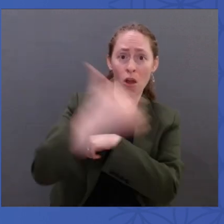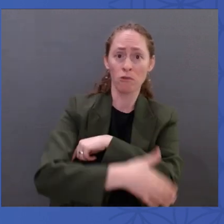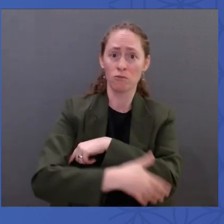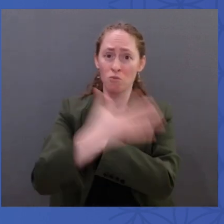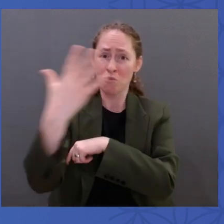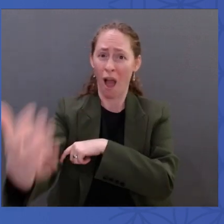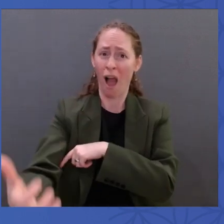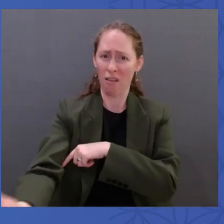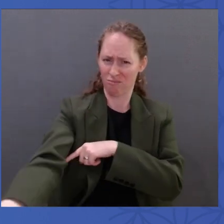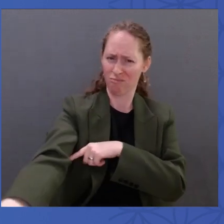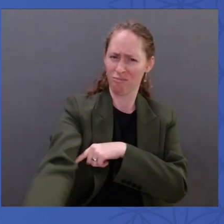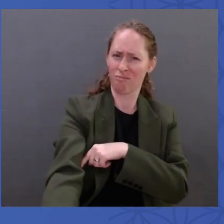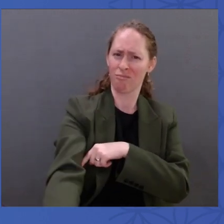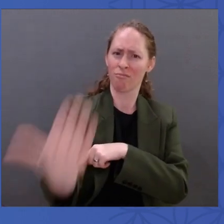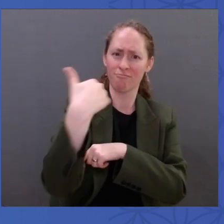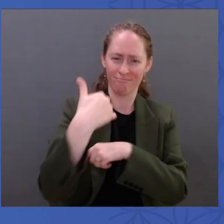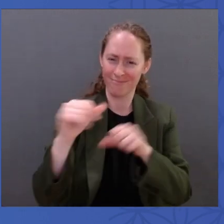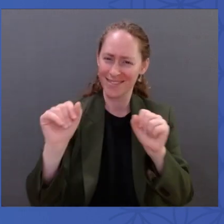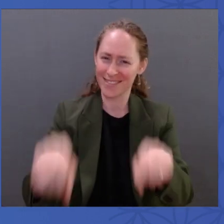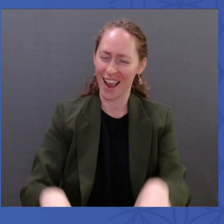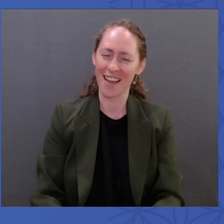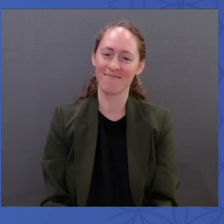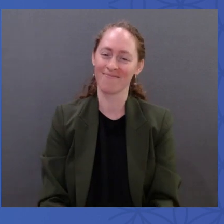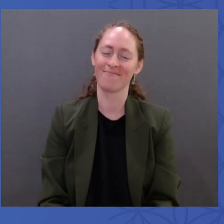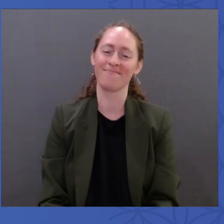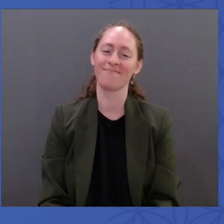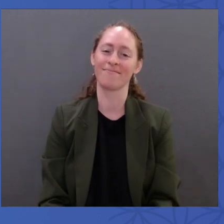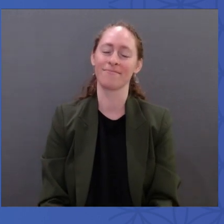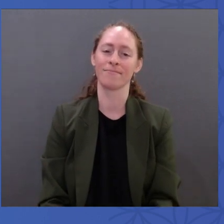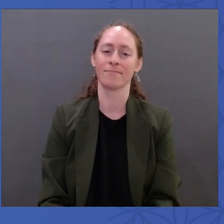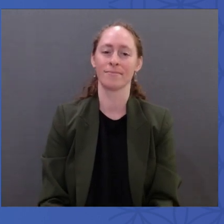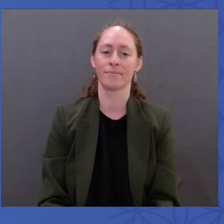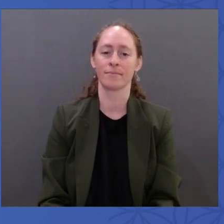we welcome more partner countries to join IPEF discussions in the future.